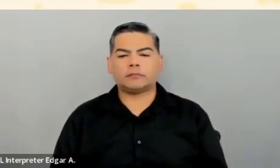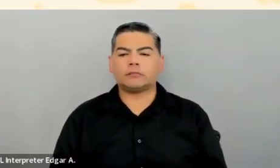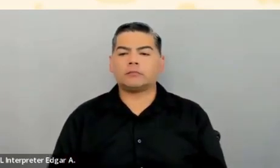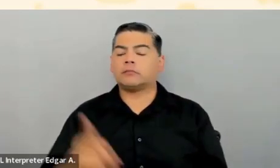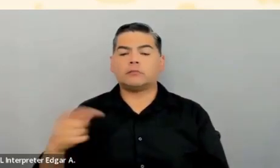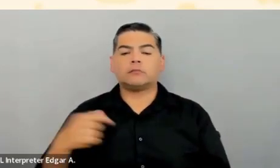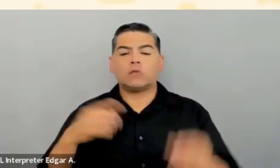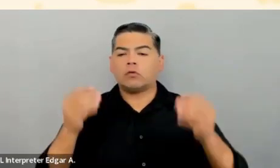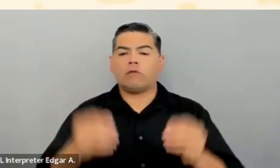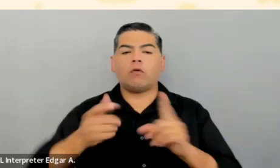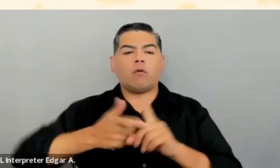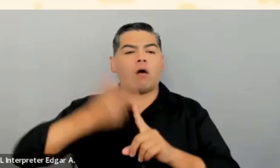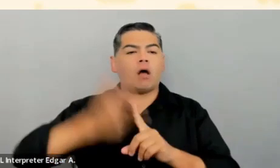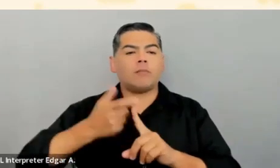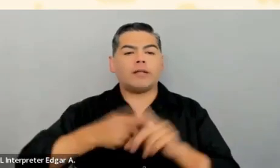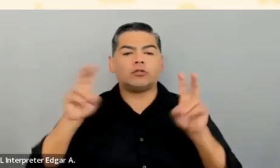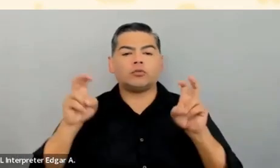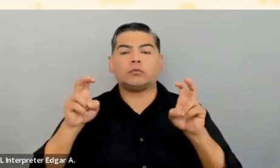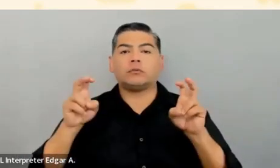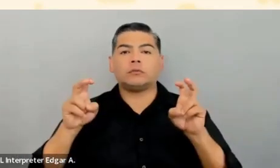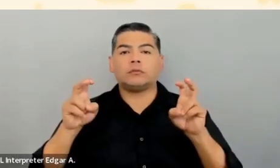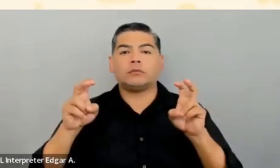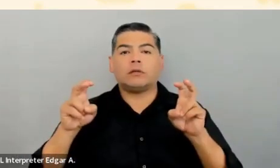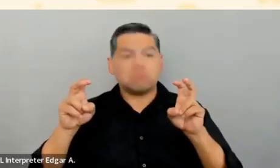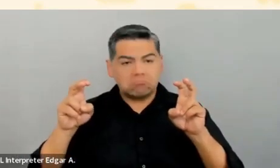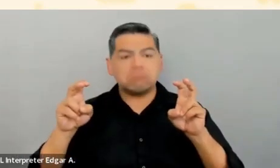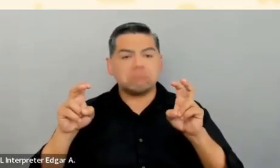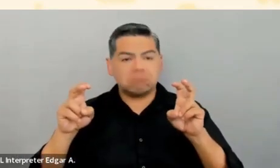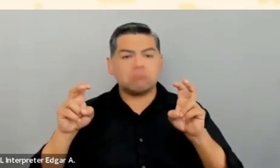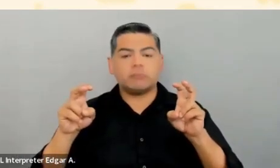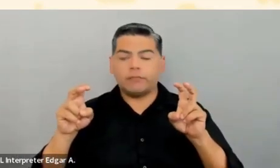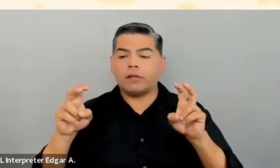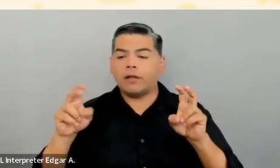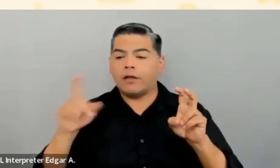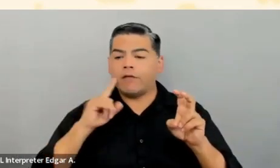no automatic issues. So basically that means that on their tests, there were no problems.